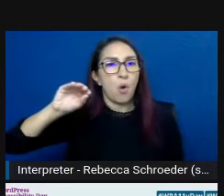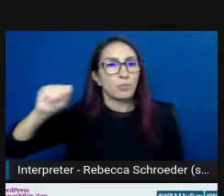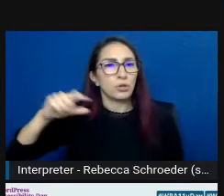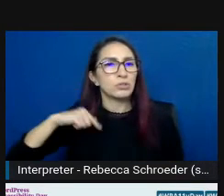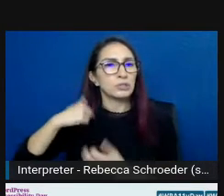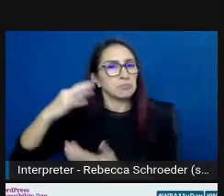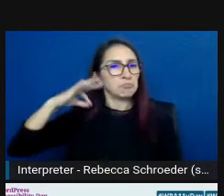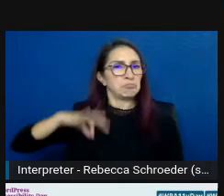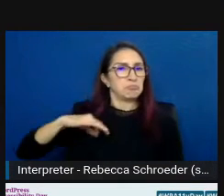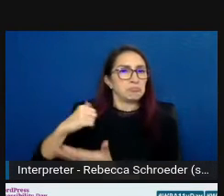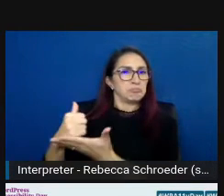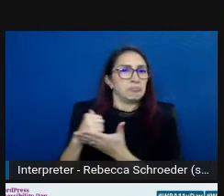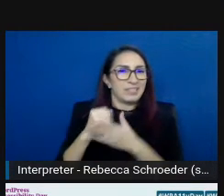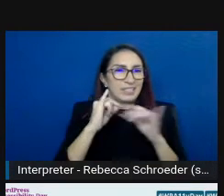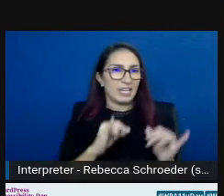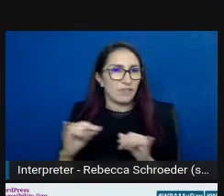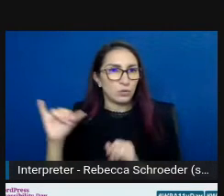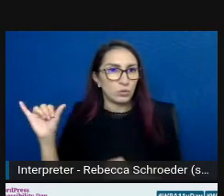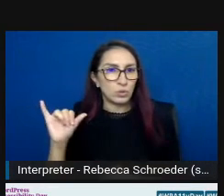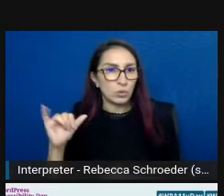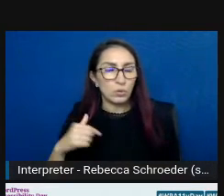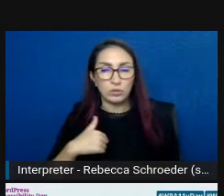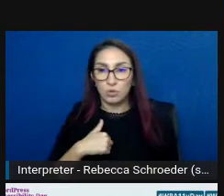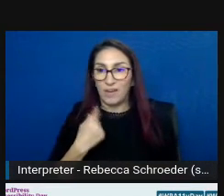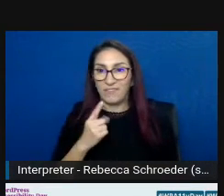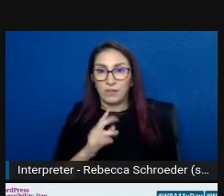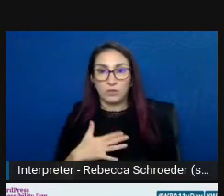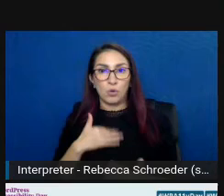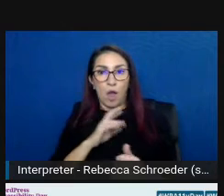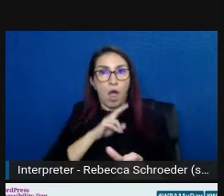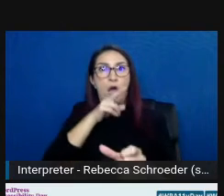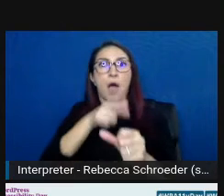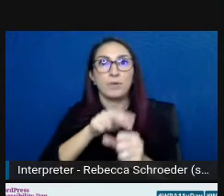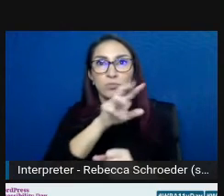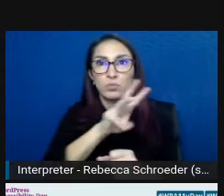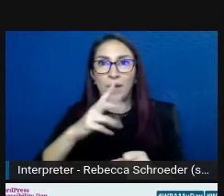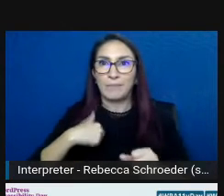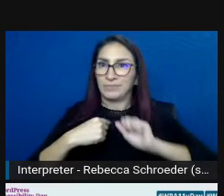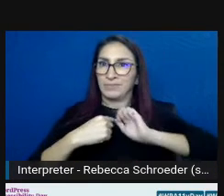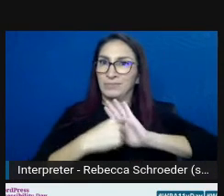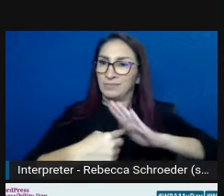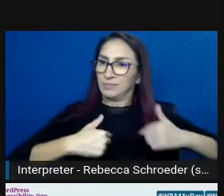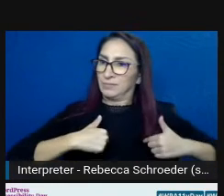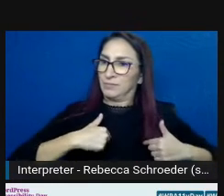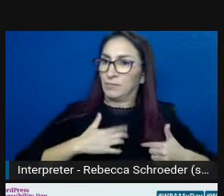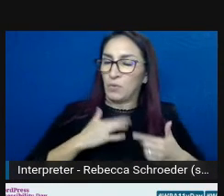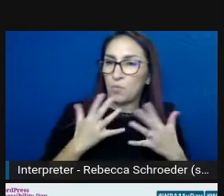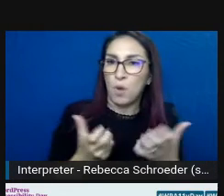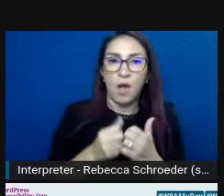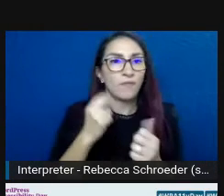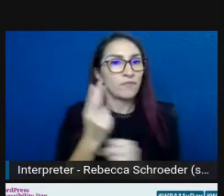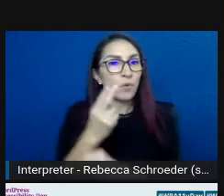For example, having your own presence on the web is so much easier for people when you use open-source software like WordPress